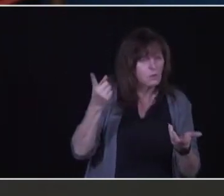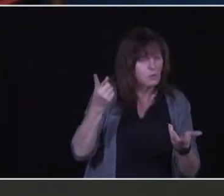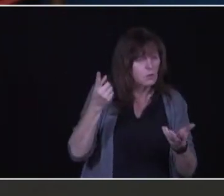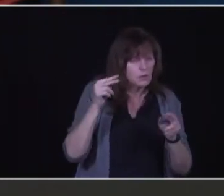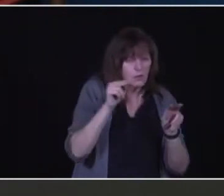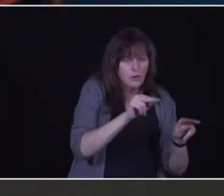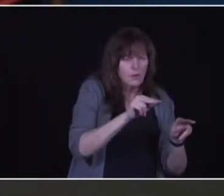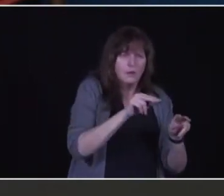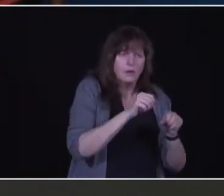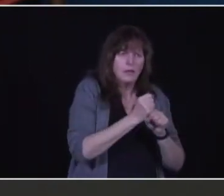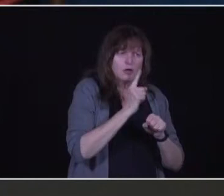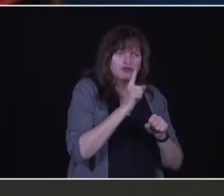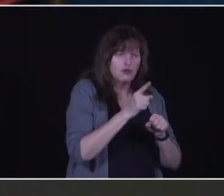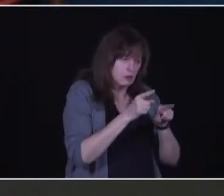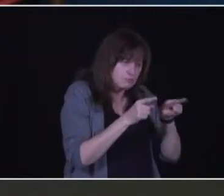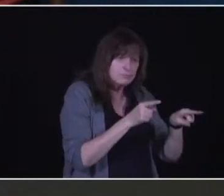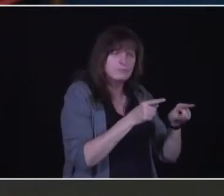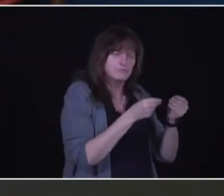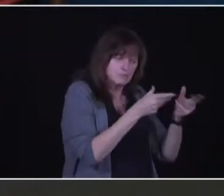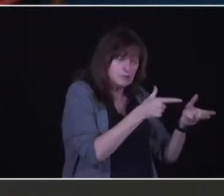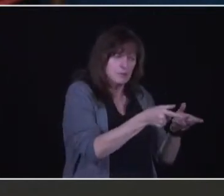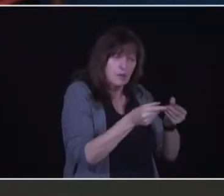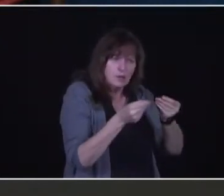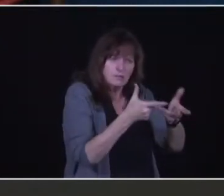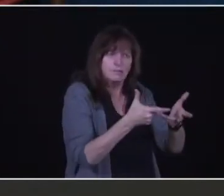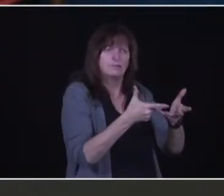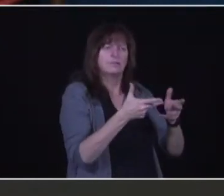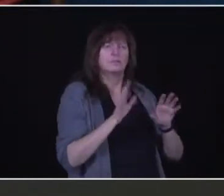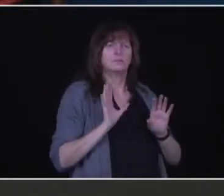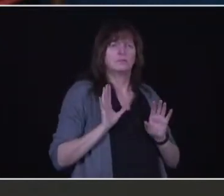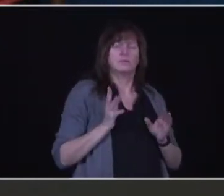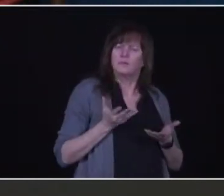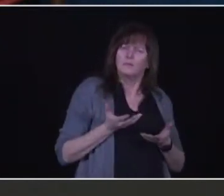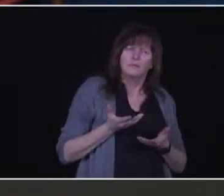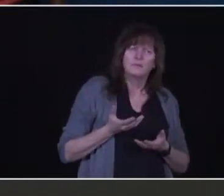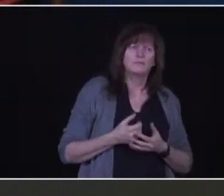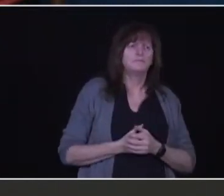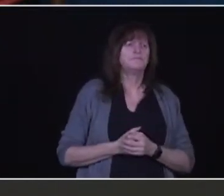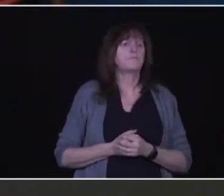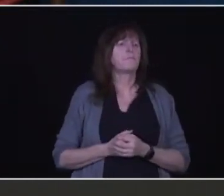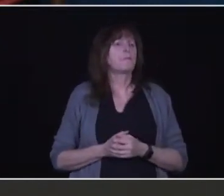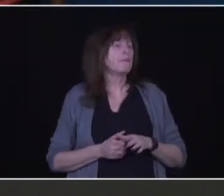first and do even more than outline them in their framework? Good question, Sean.